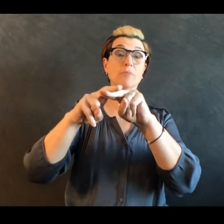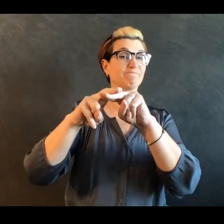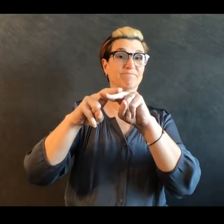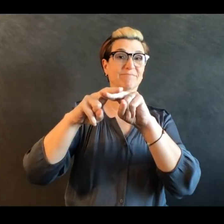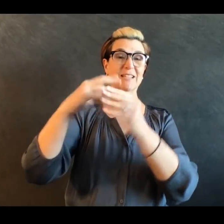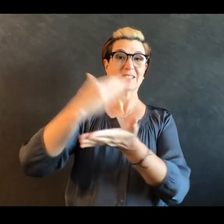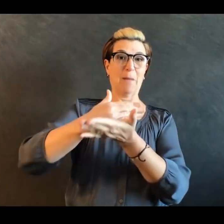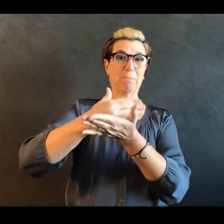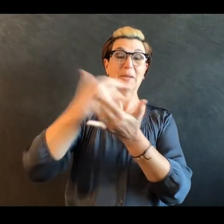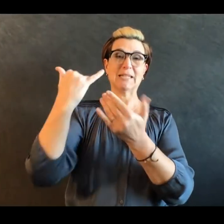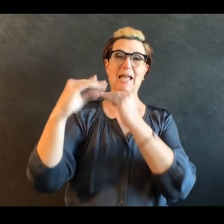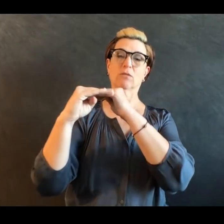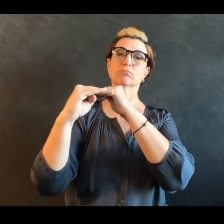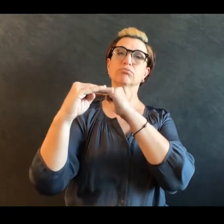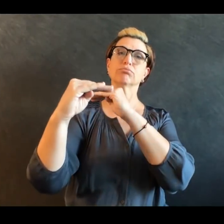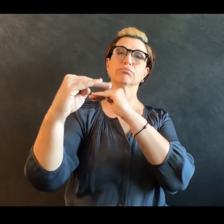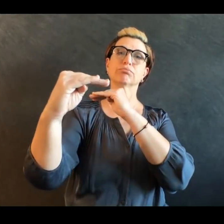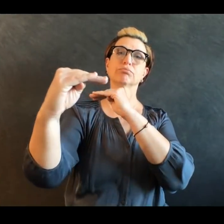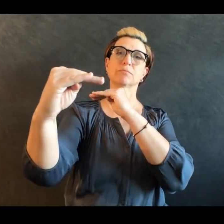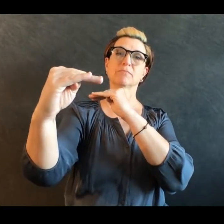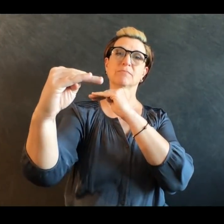and we will continue to make great progress